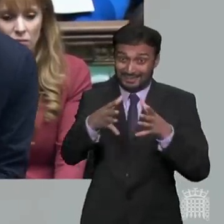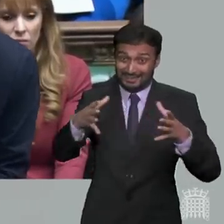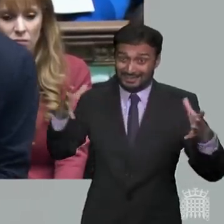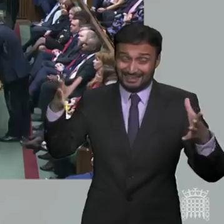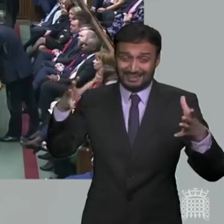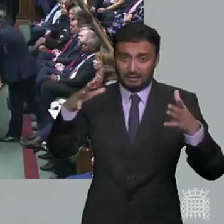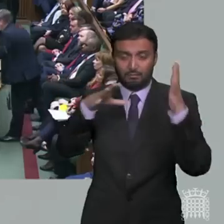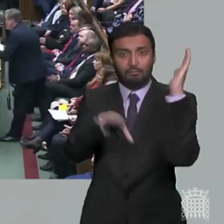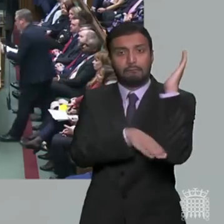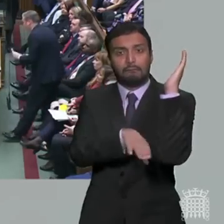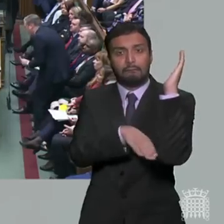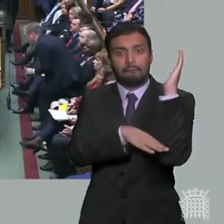Why?